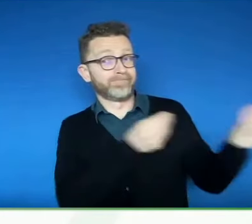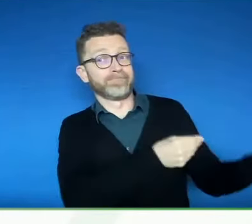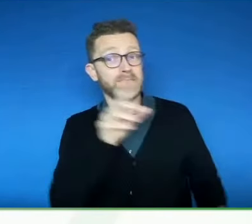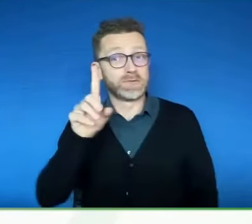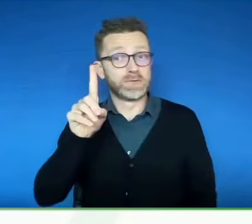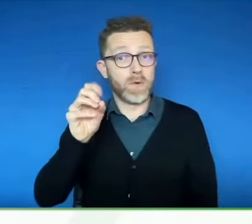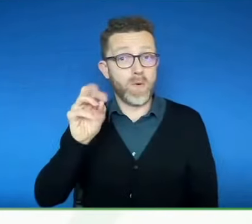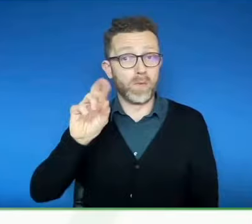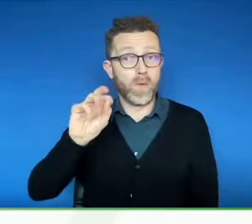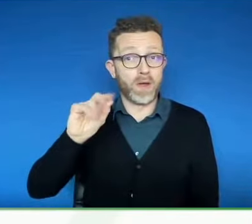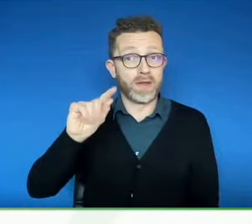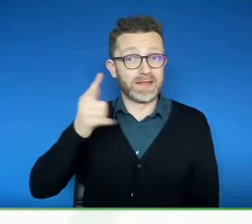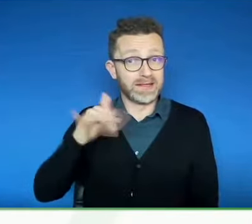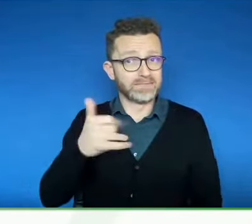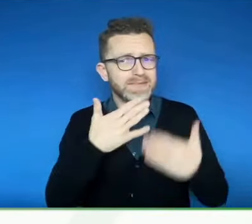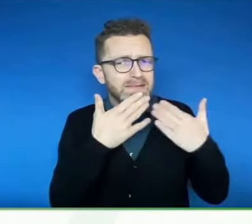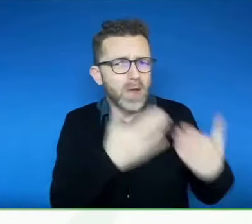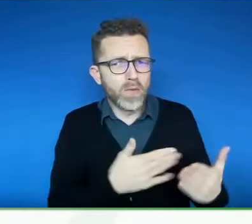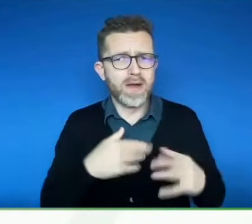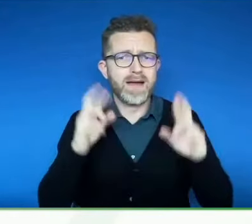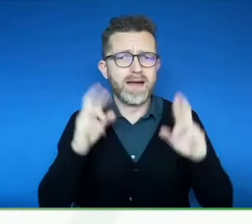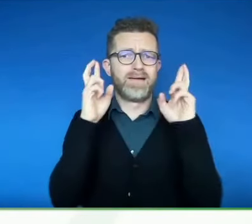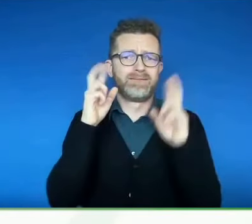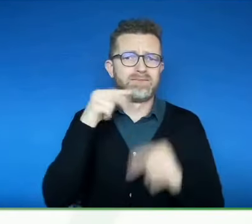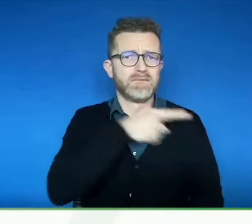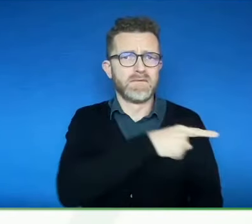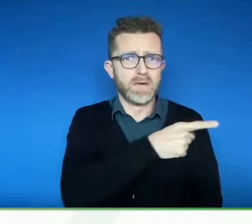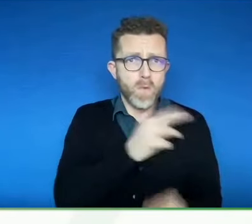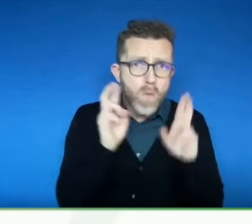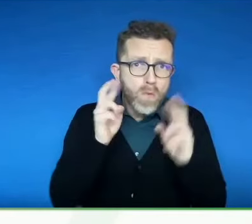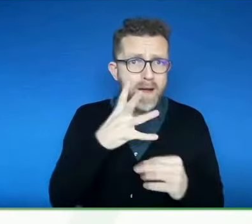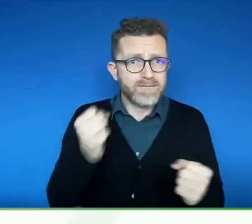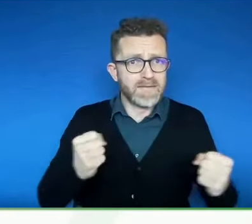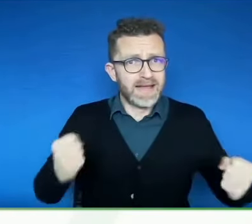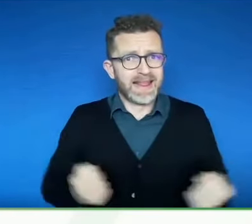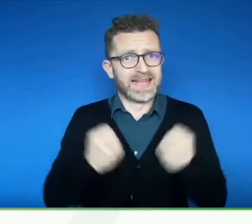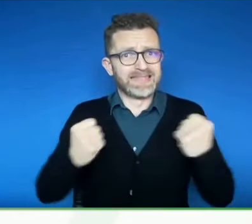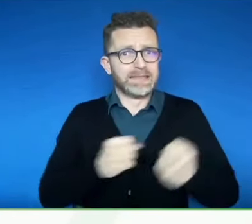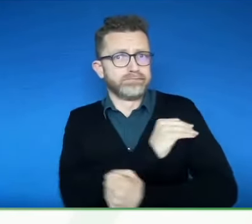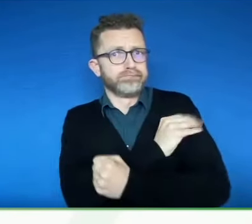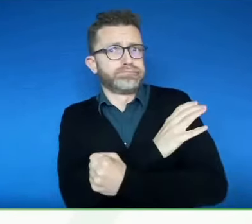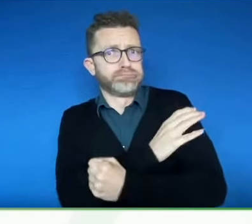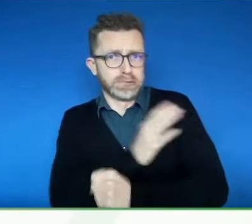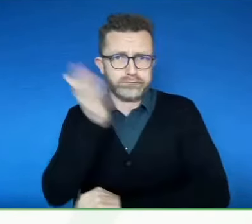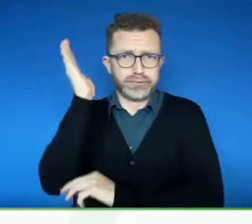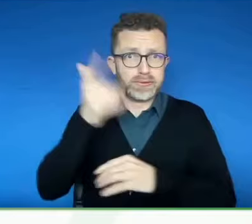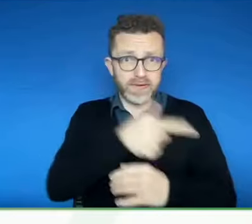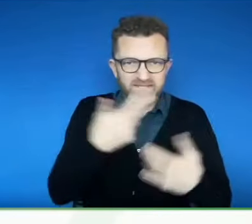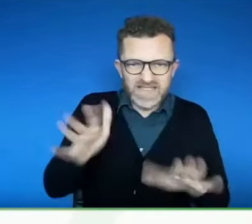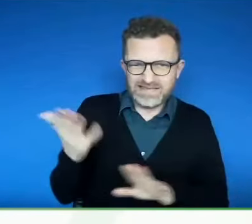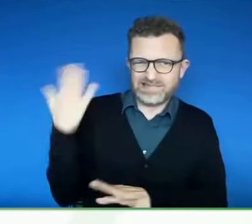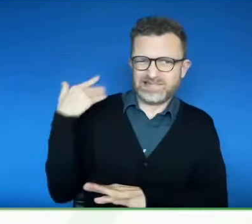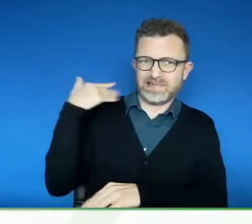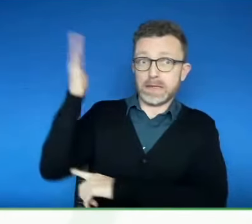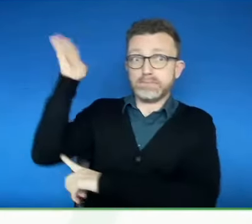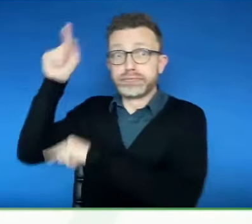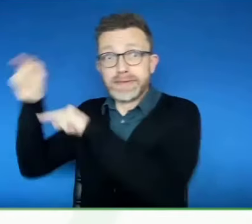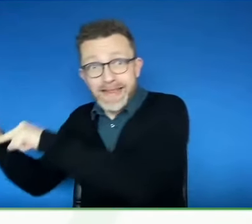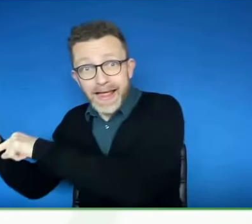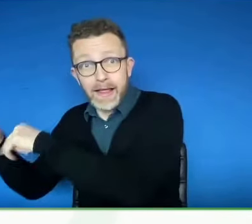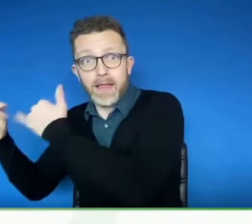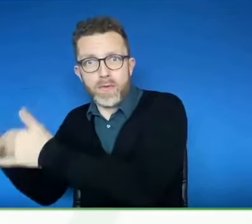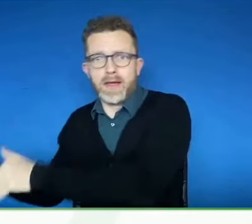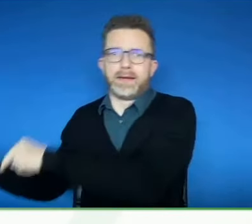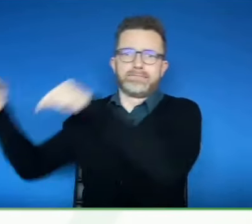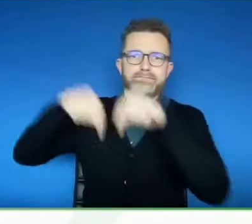I am Dorothy Nakato Mubezi, a woman with disabilities, indigenous